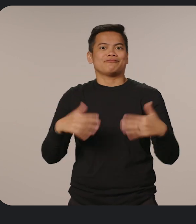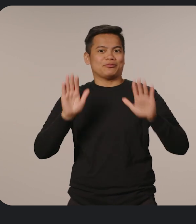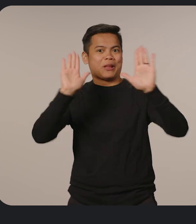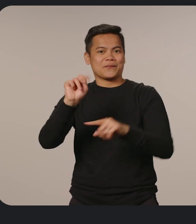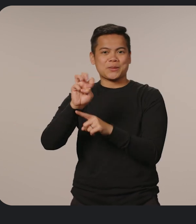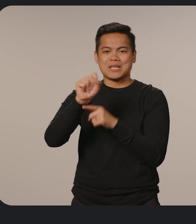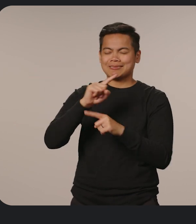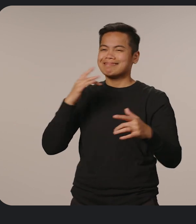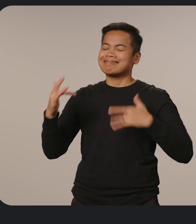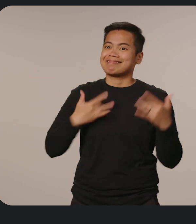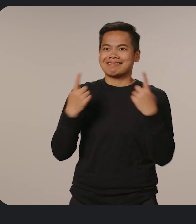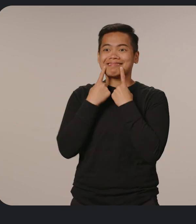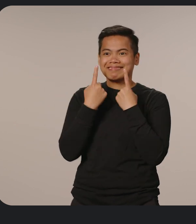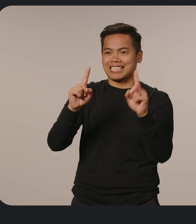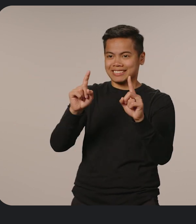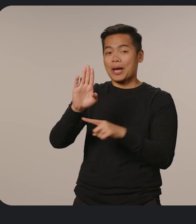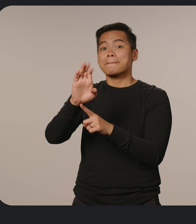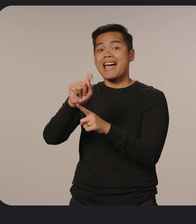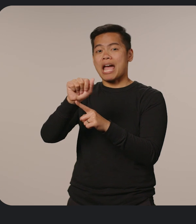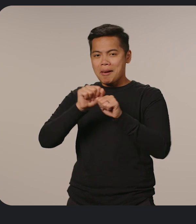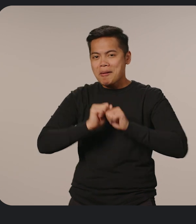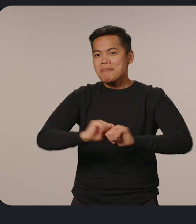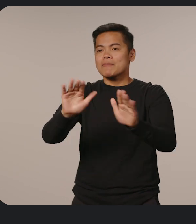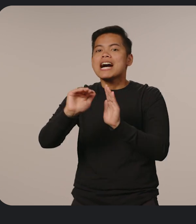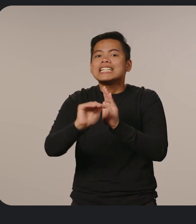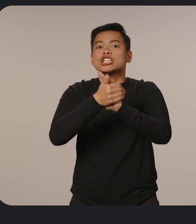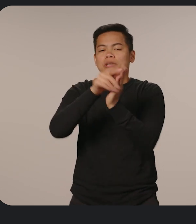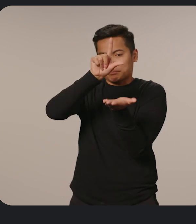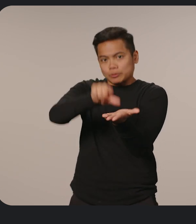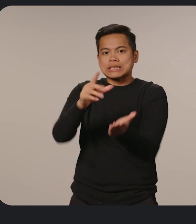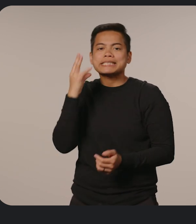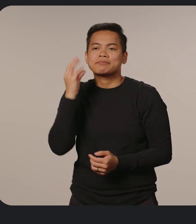have great news for you we're excited to announce the beta launch of the